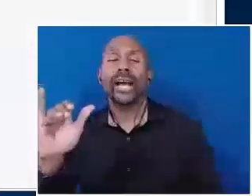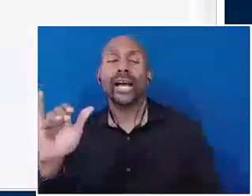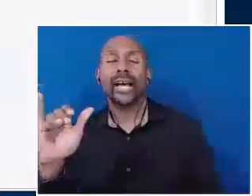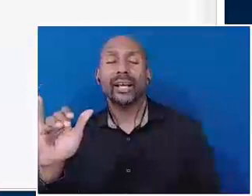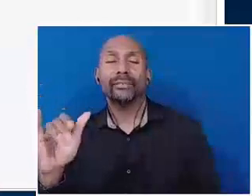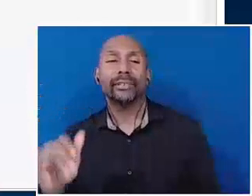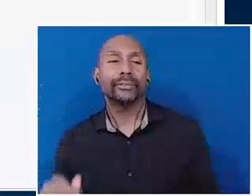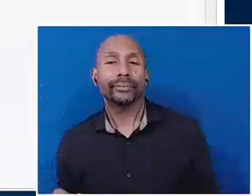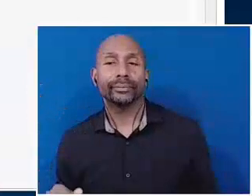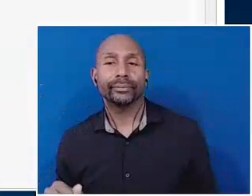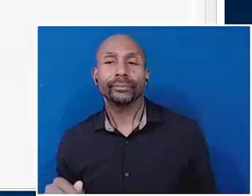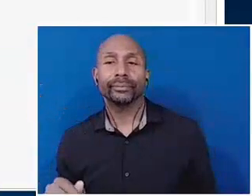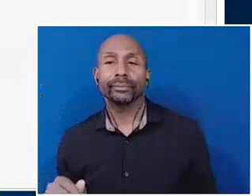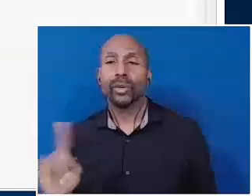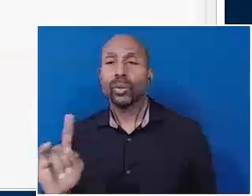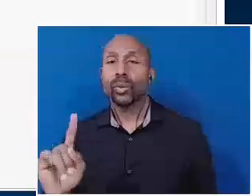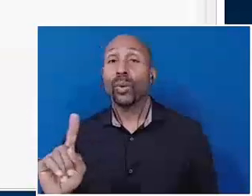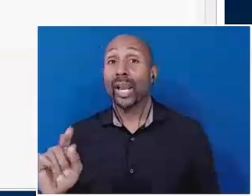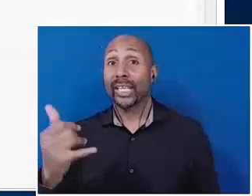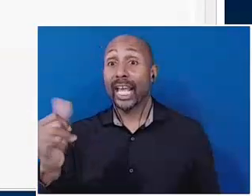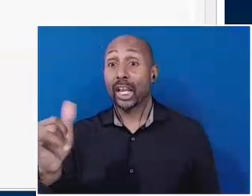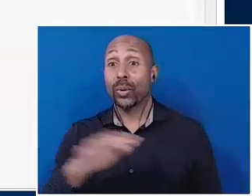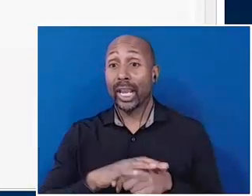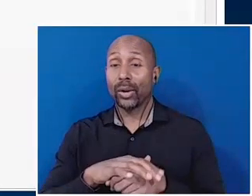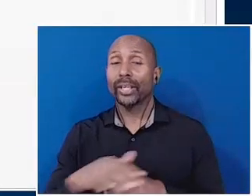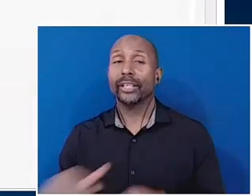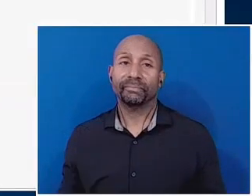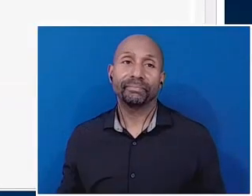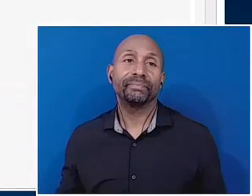the highlighted the highlighted area on page 25.